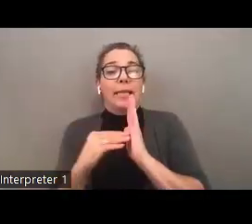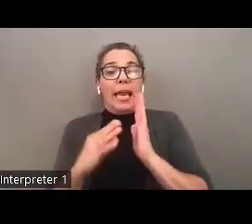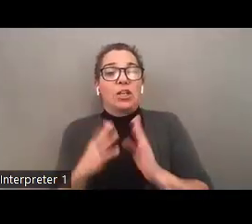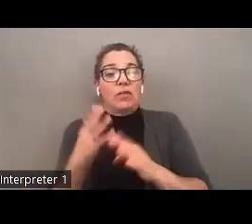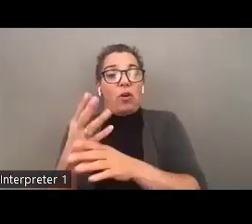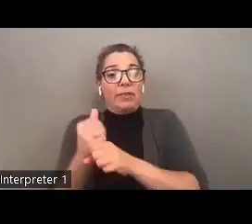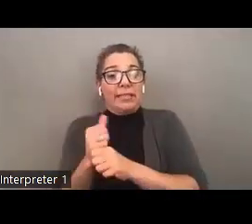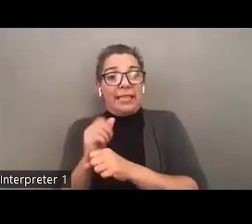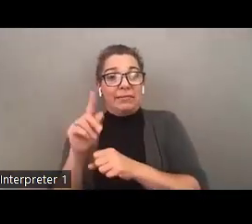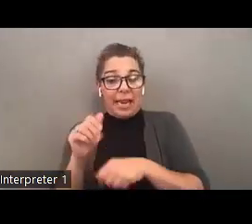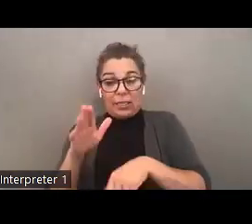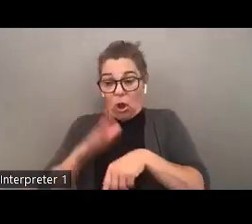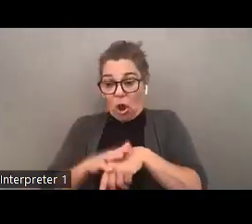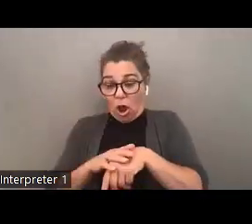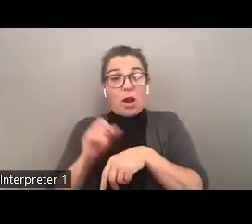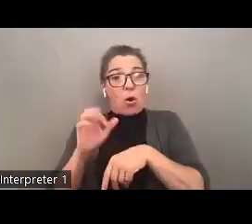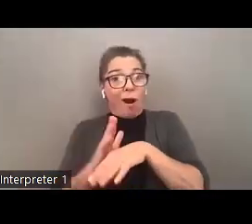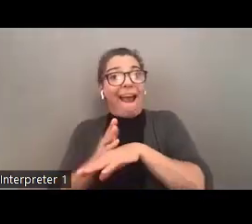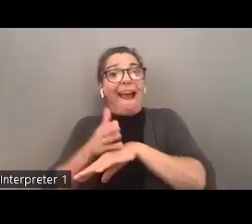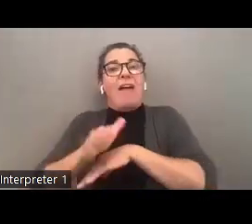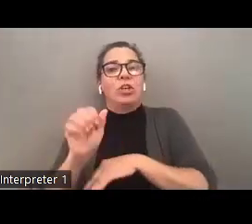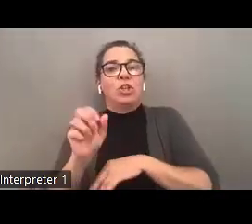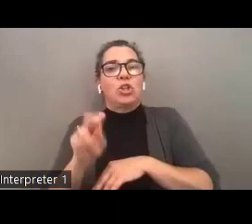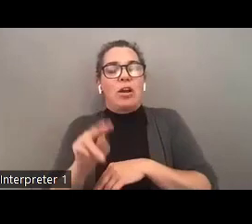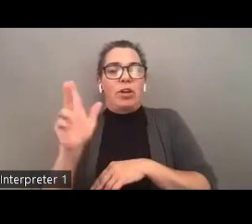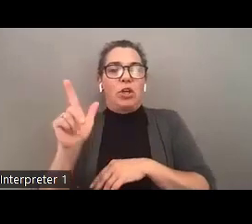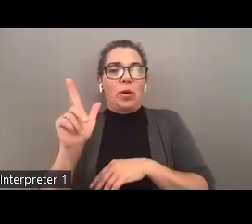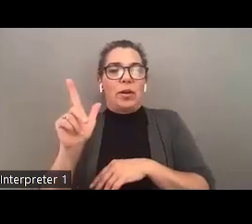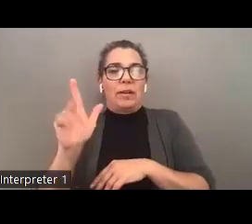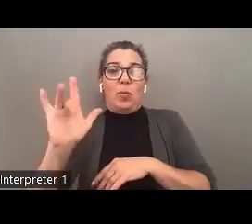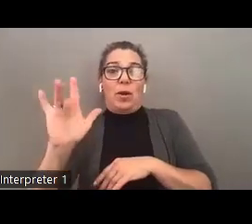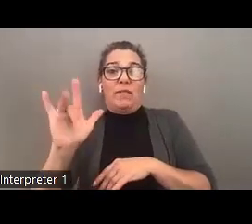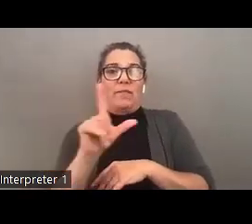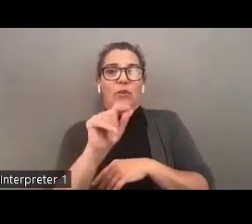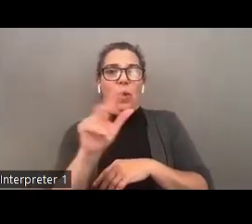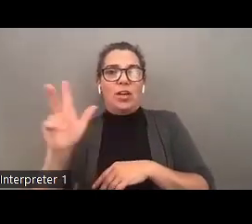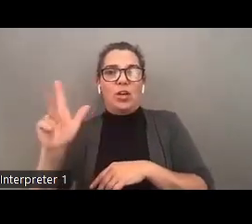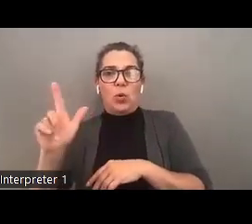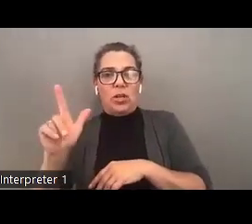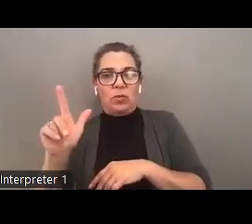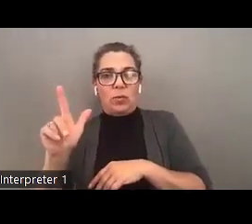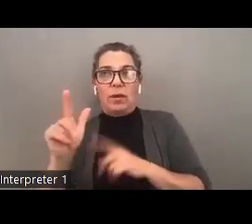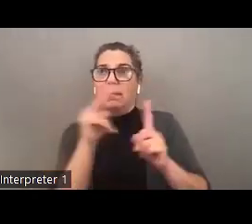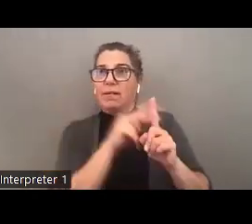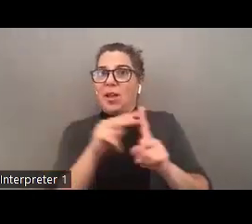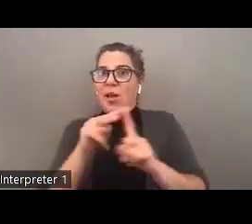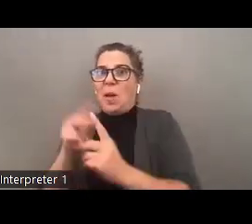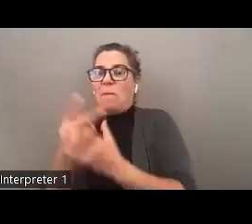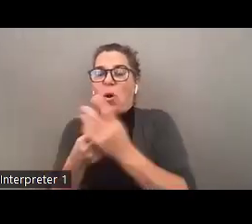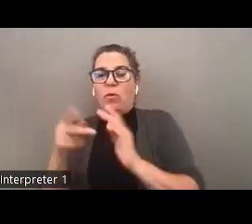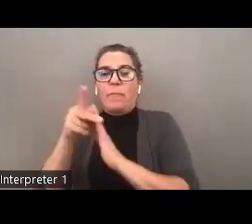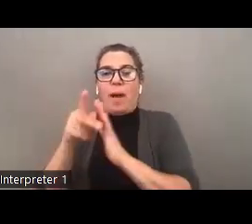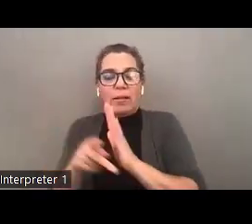on or after January 25th, 2023, subject to both policies, a single data management and sharing plan